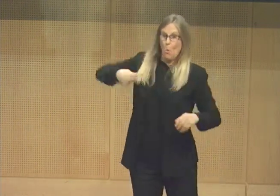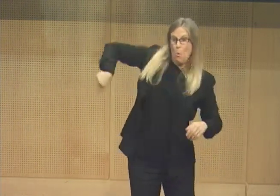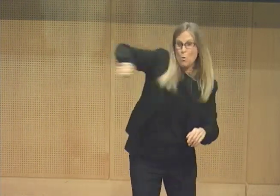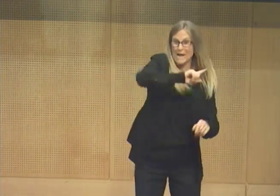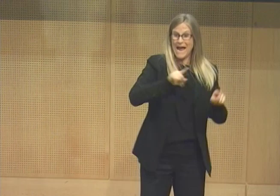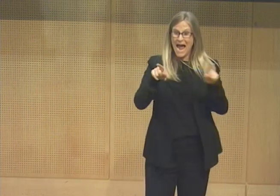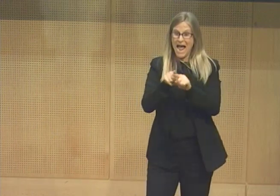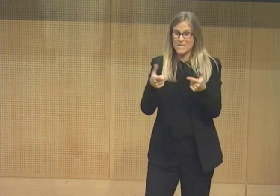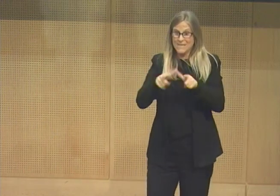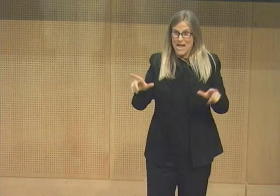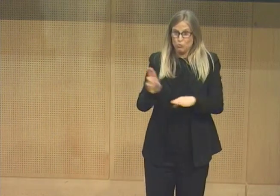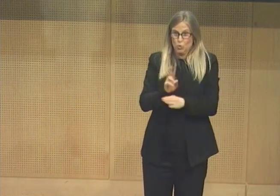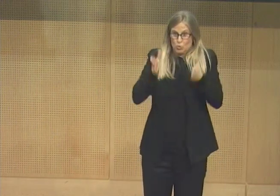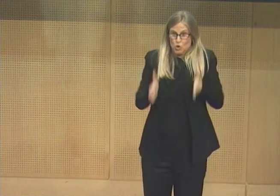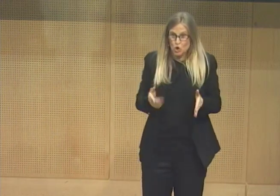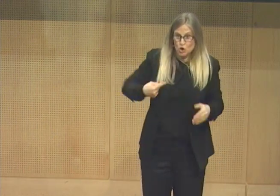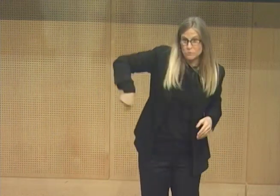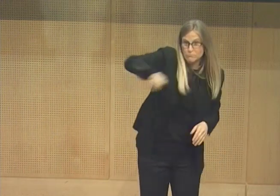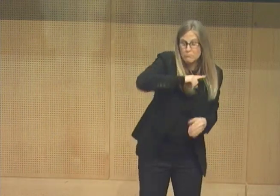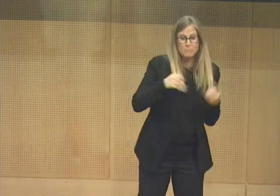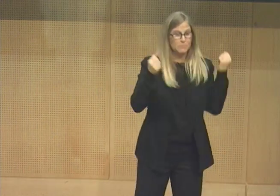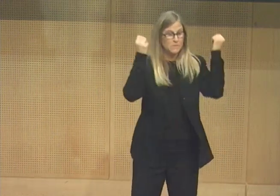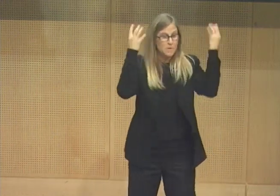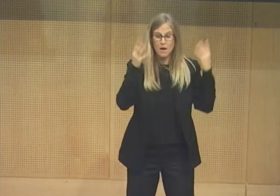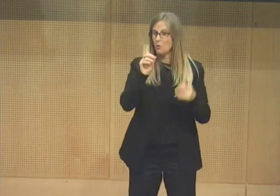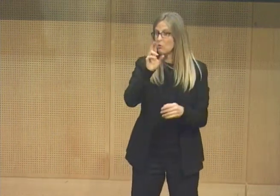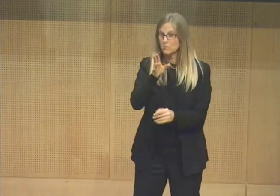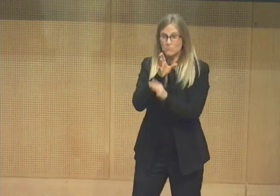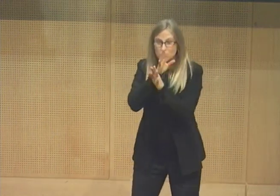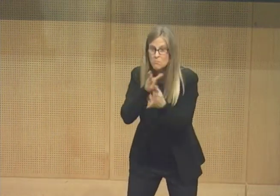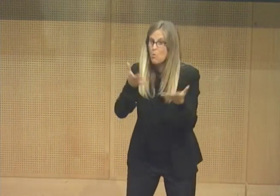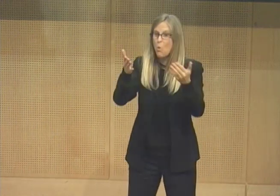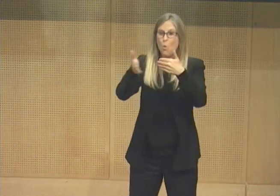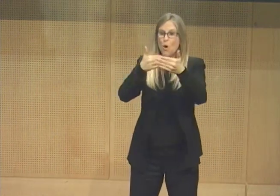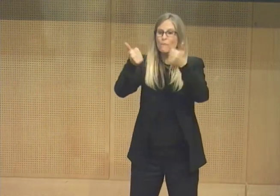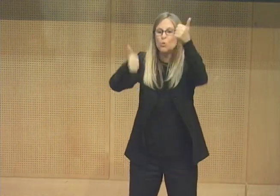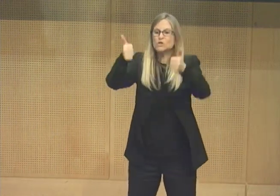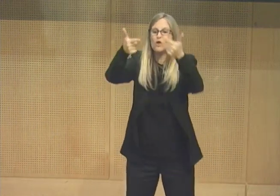So we, as language users, whether you use ASL or English,